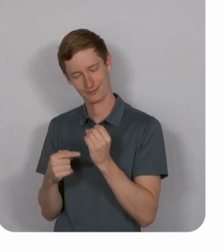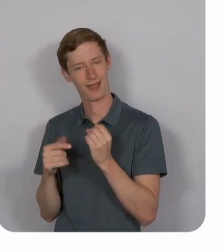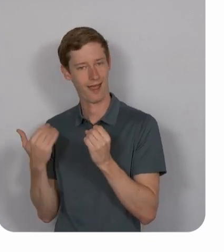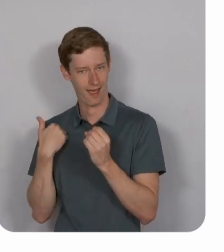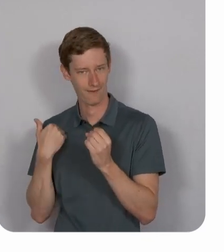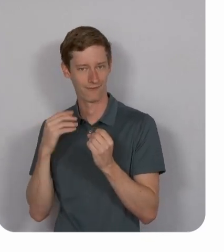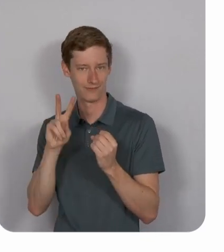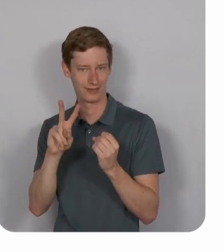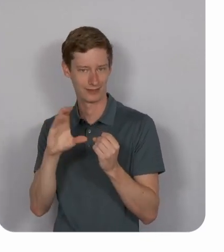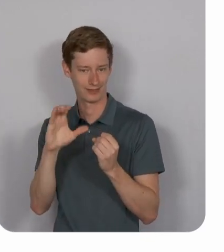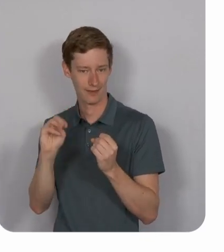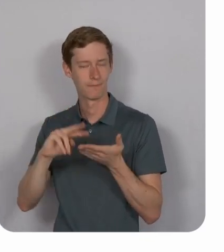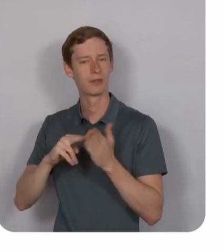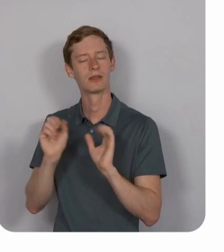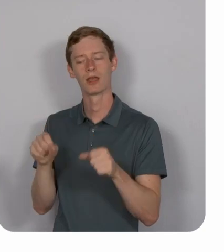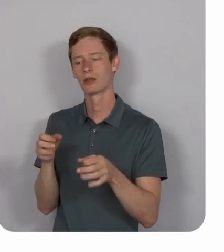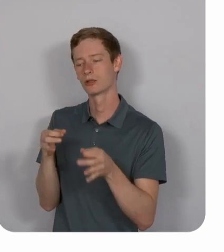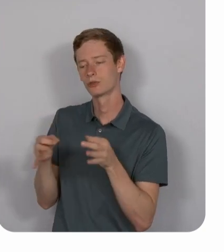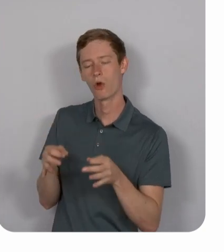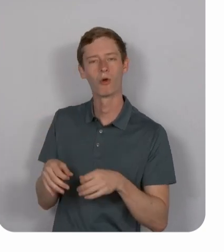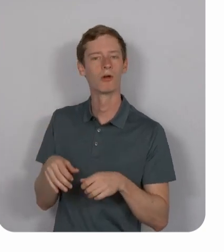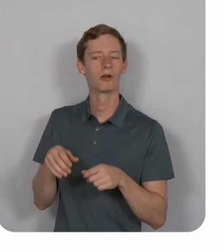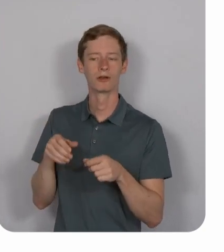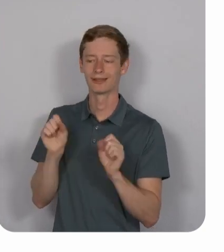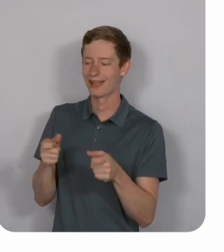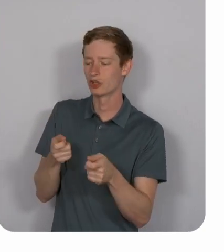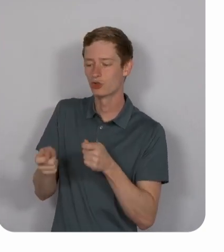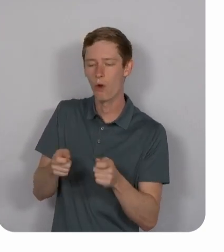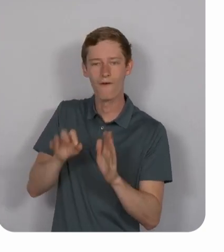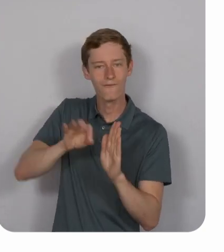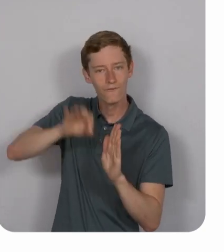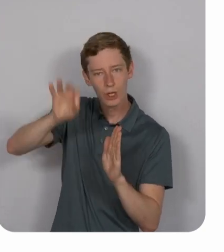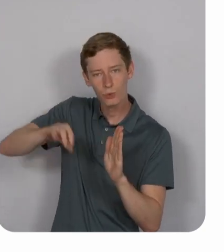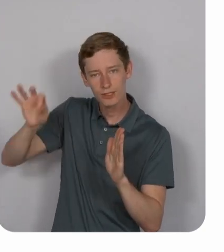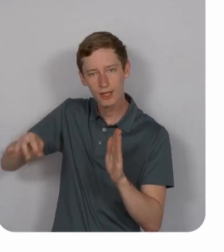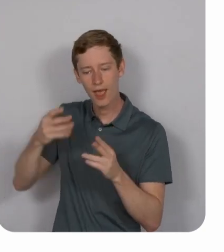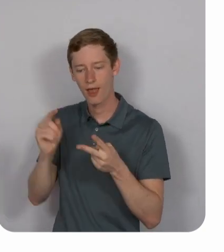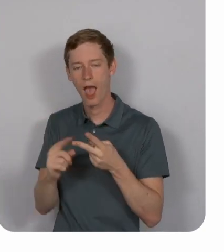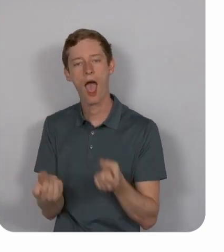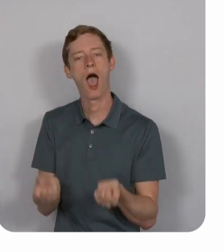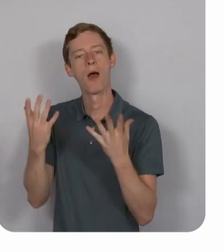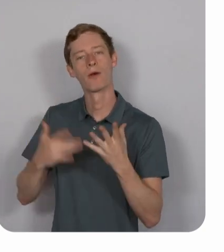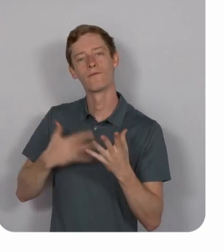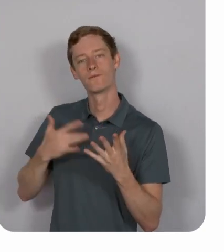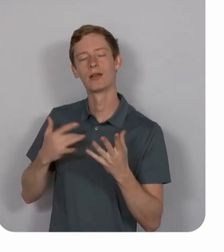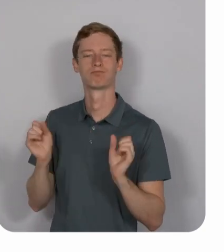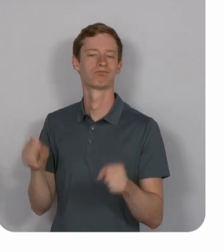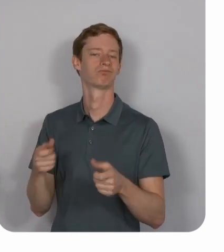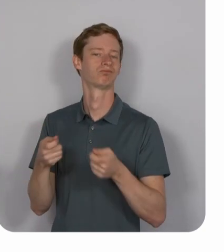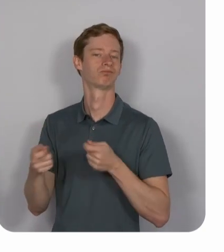over both the frequency and amplitude of the haptic effect. While it’s quite similar to the VCM in the Touch Pro controllers,